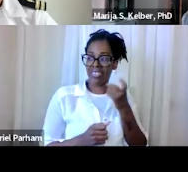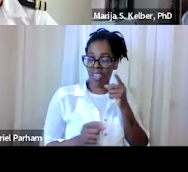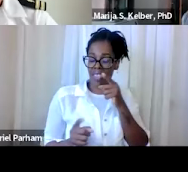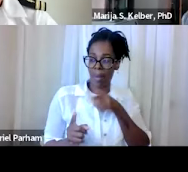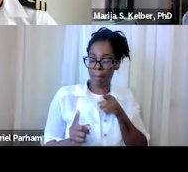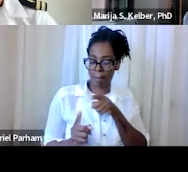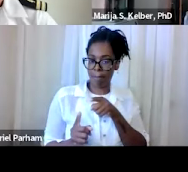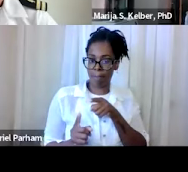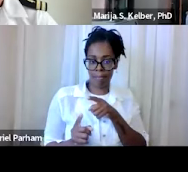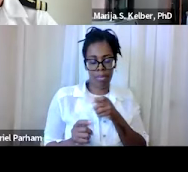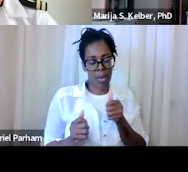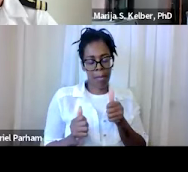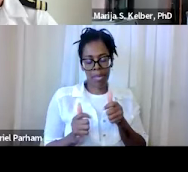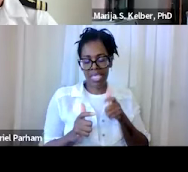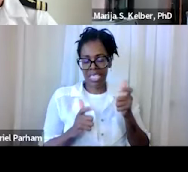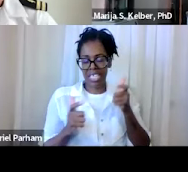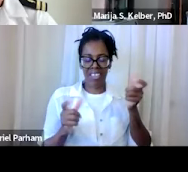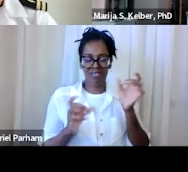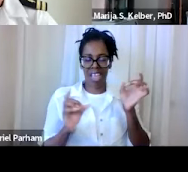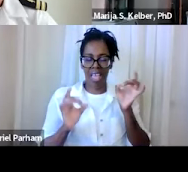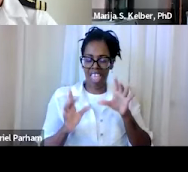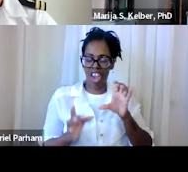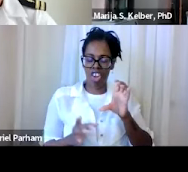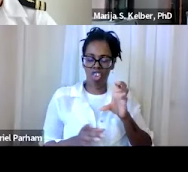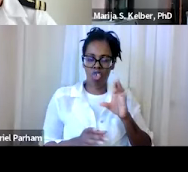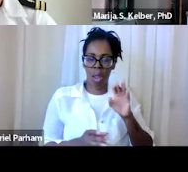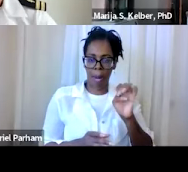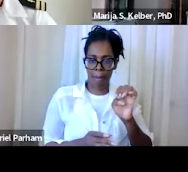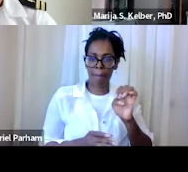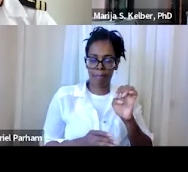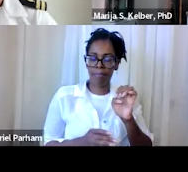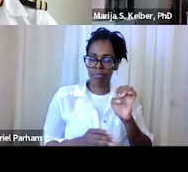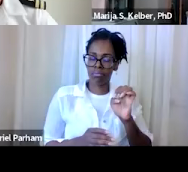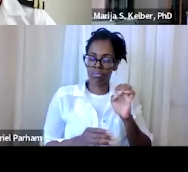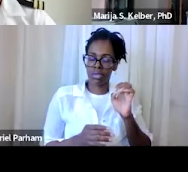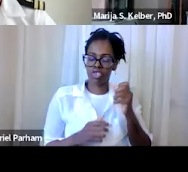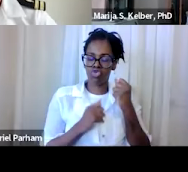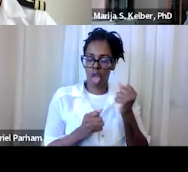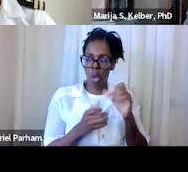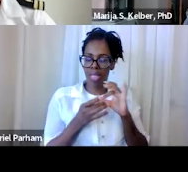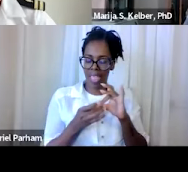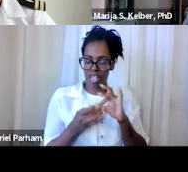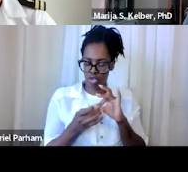that major violent crime was associated with greater likelihood suicide attempt than nonviolent crime.